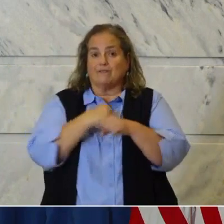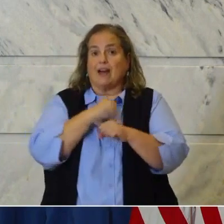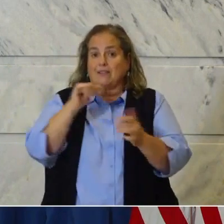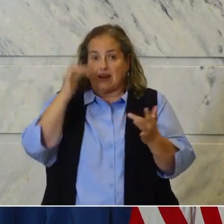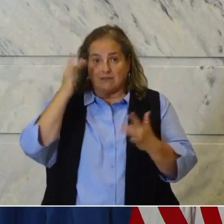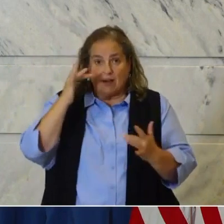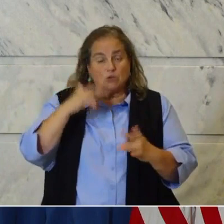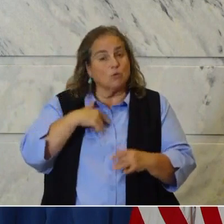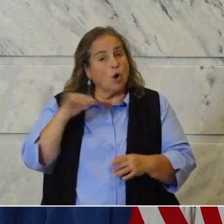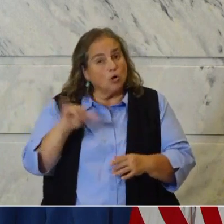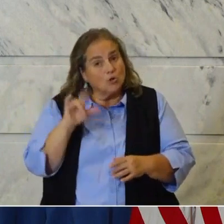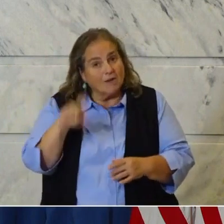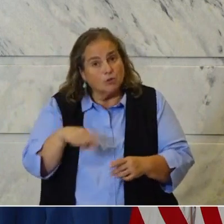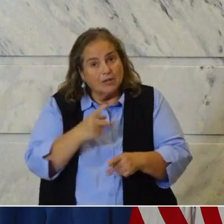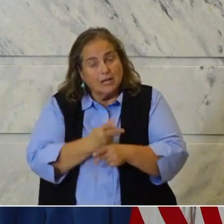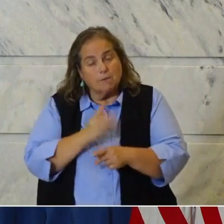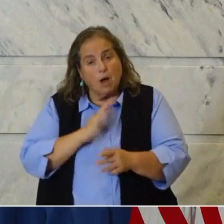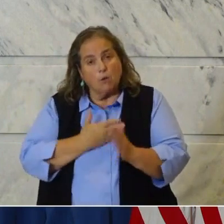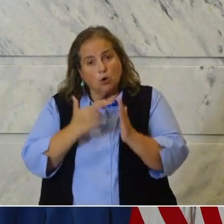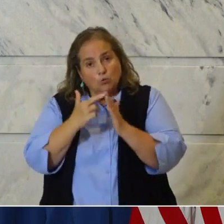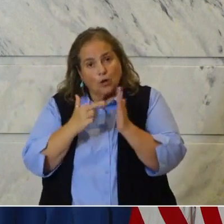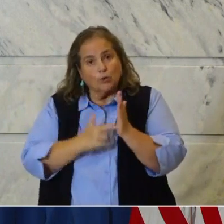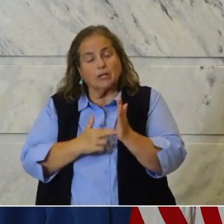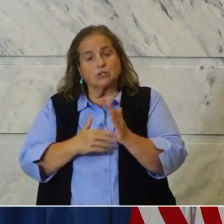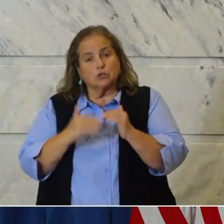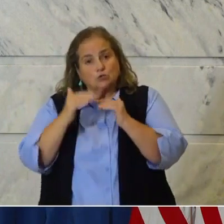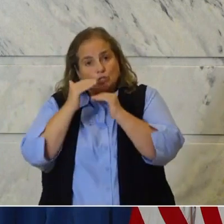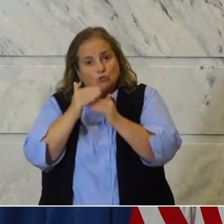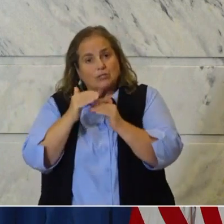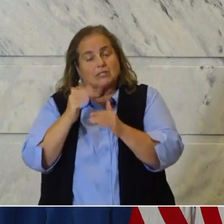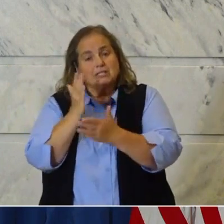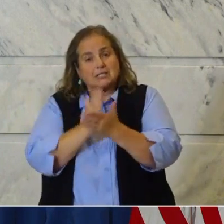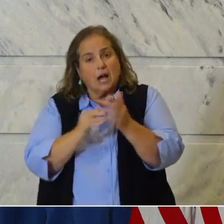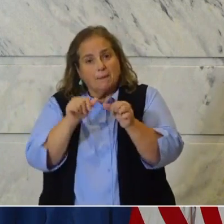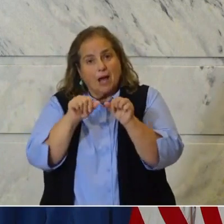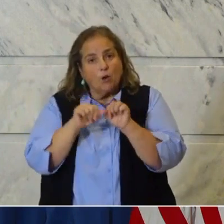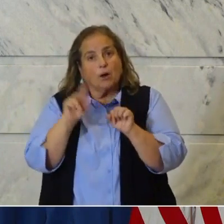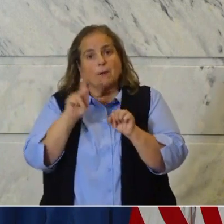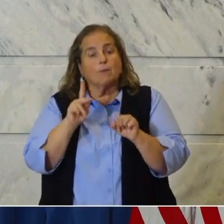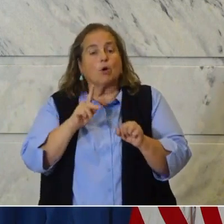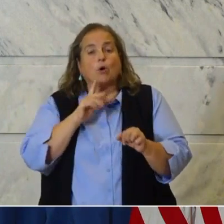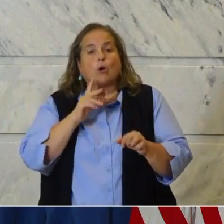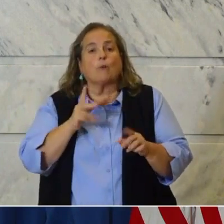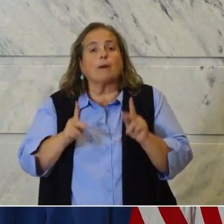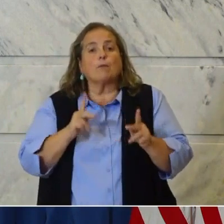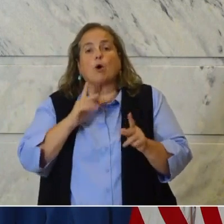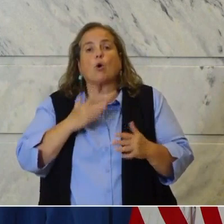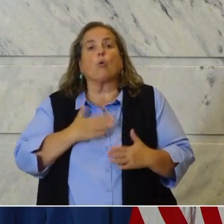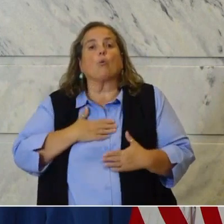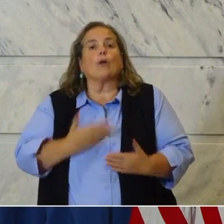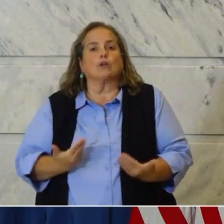have to keep our regulations and restrictions in a certain area that people are willing to live with. I hope with this decision everybody will